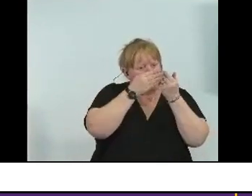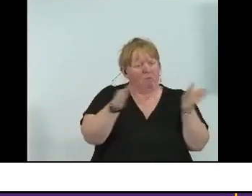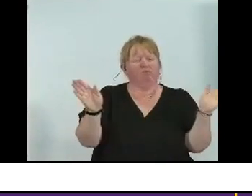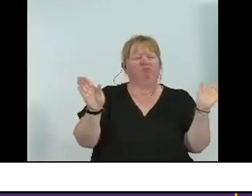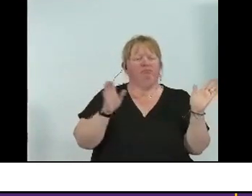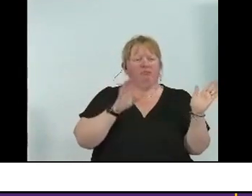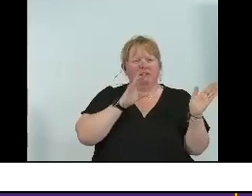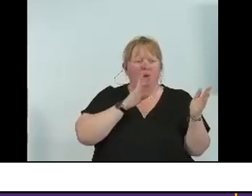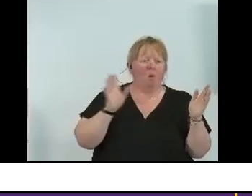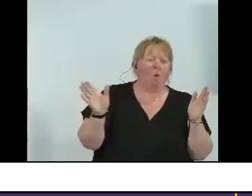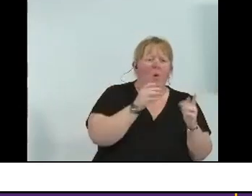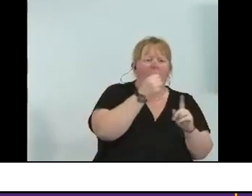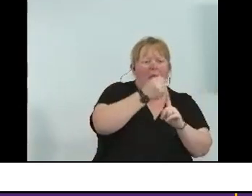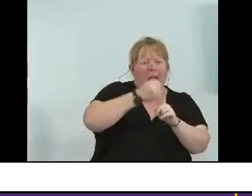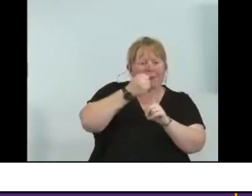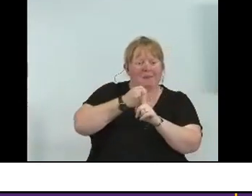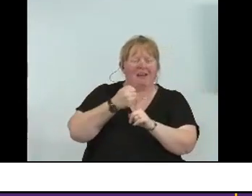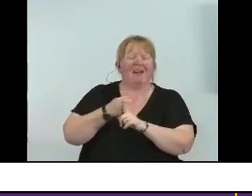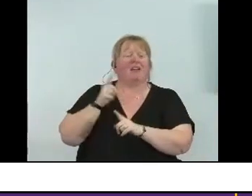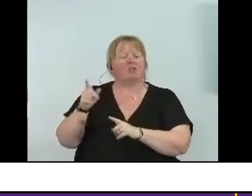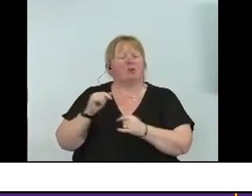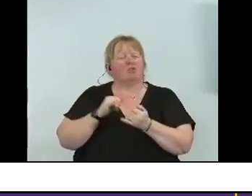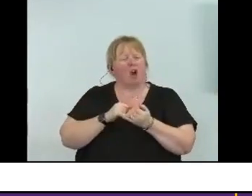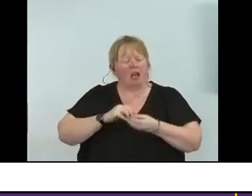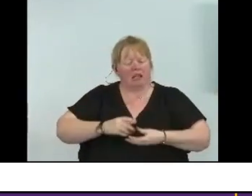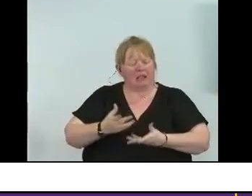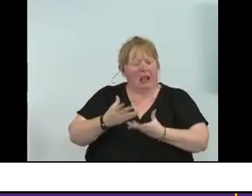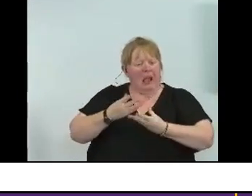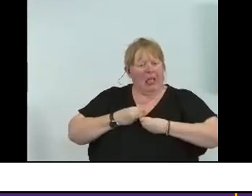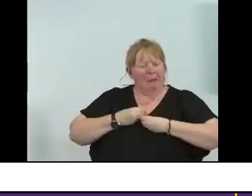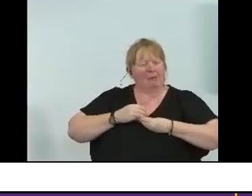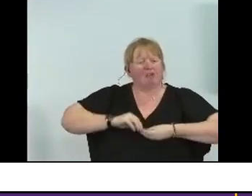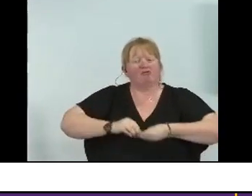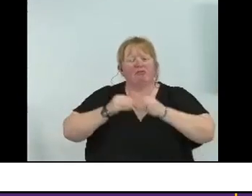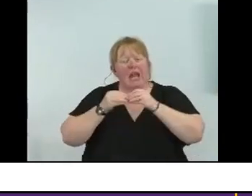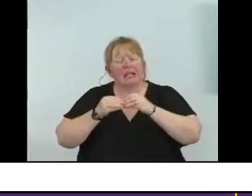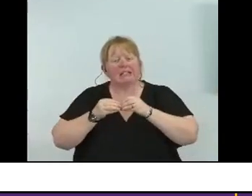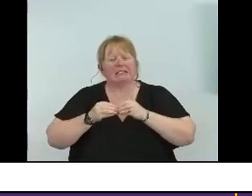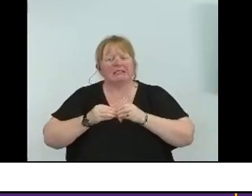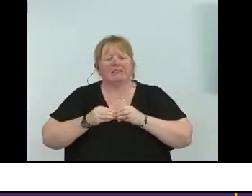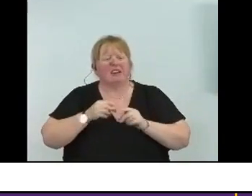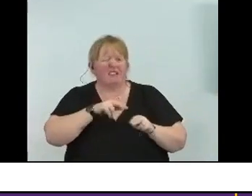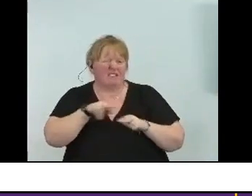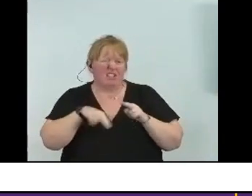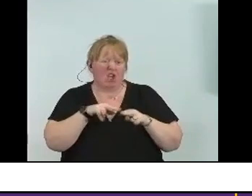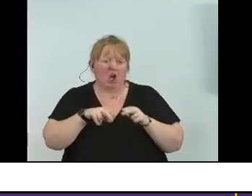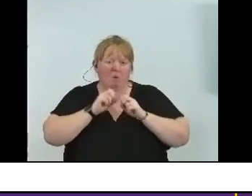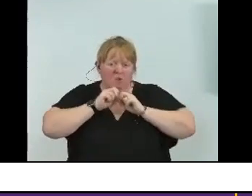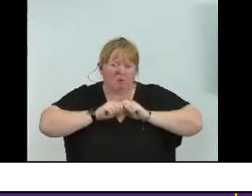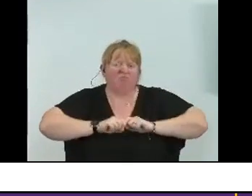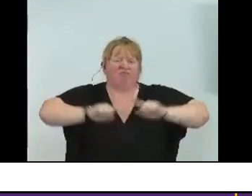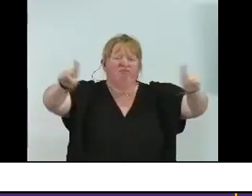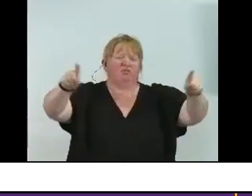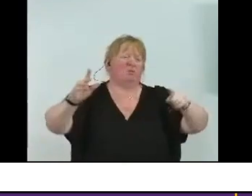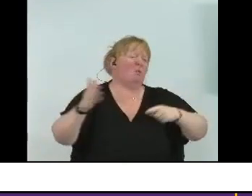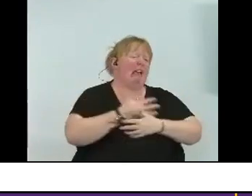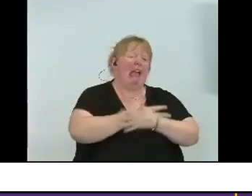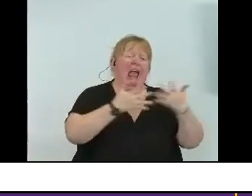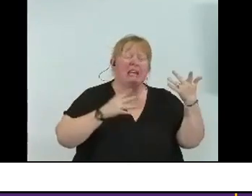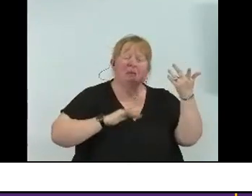So we've got now a video that you've helped us to make, which will just go out to every model so that they can tell us what adaptations they might need.